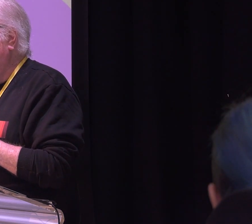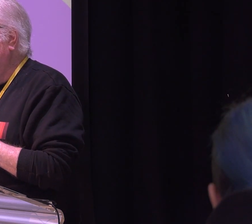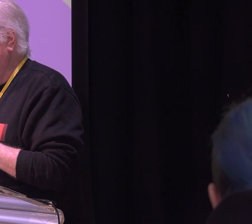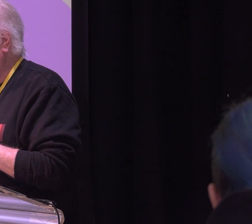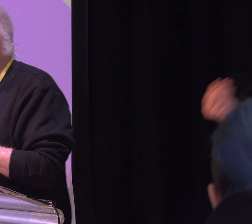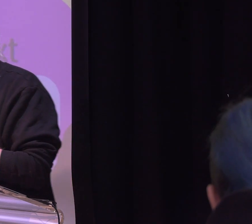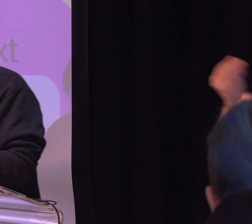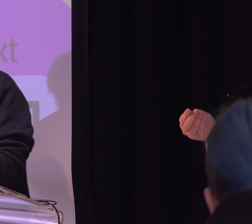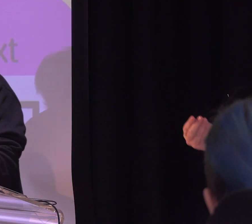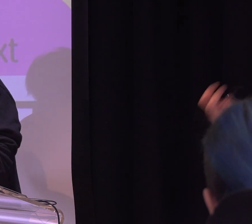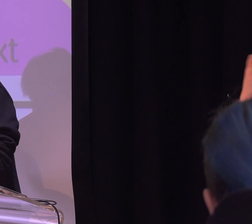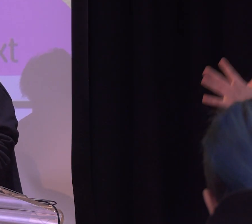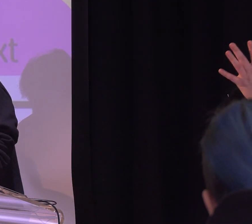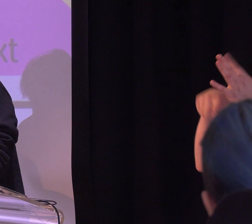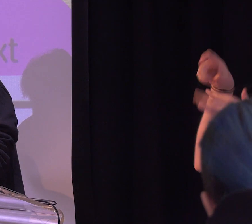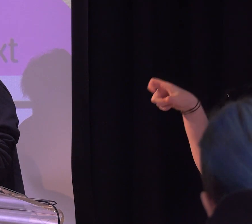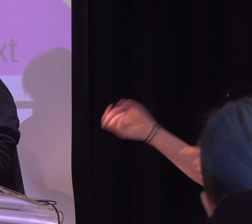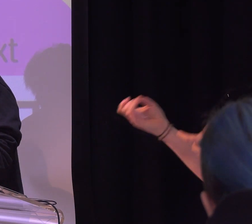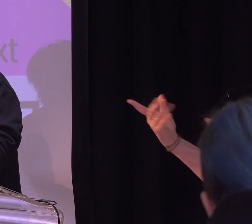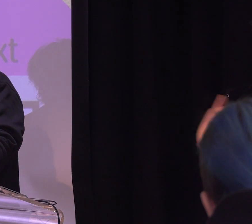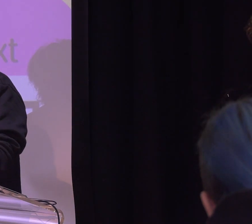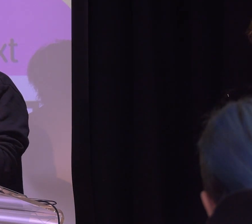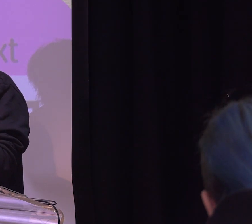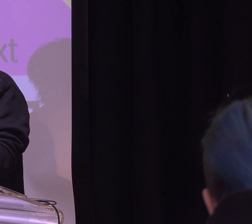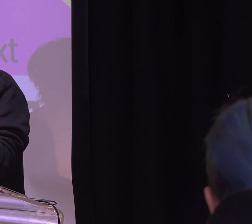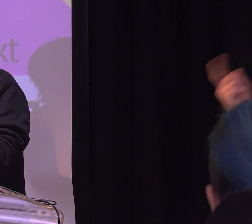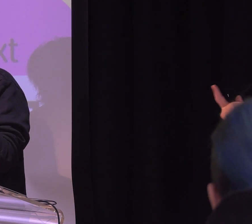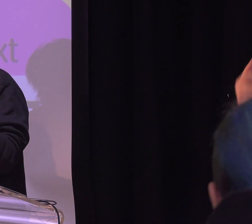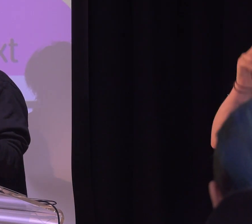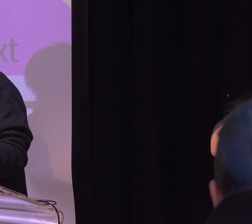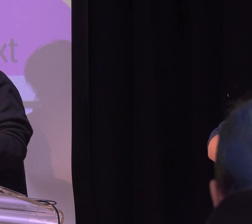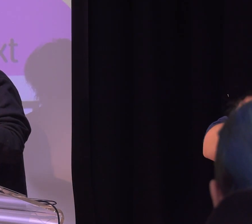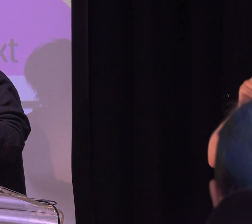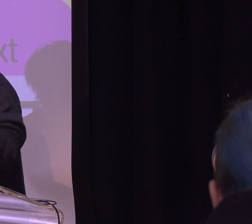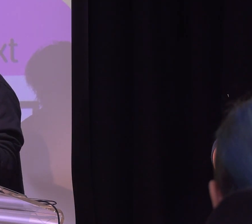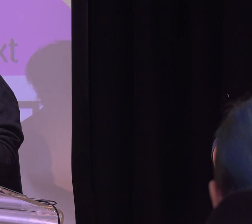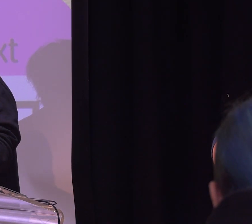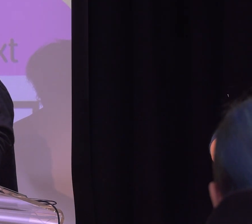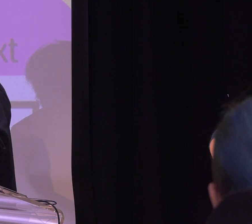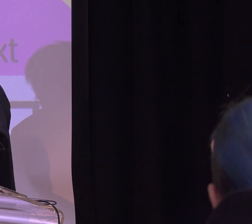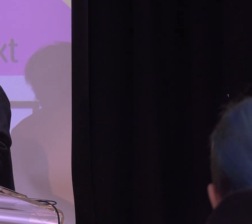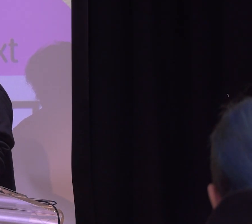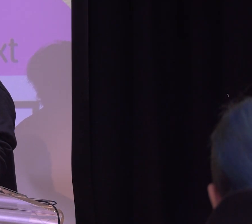Uncle Alec said was that actually you measure the civilised nature of our society,